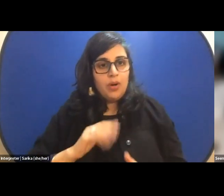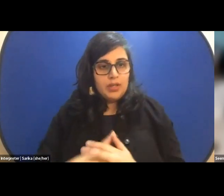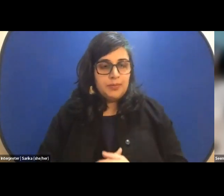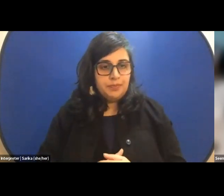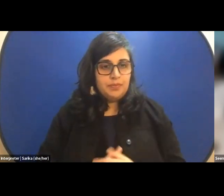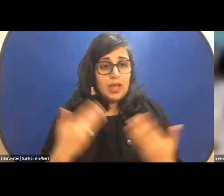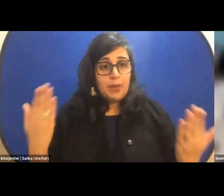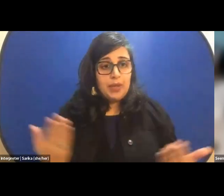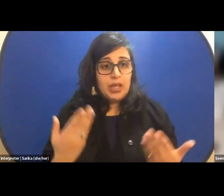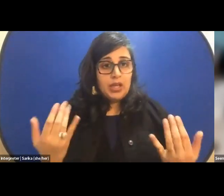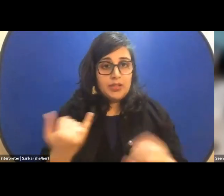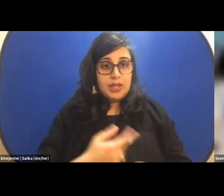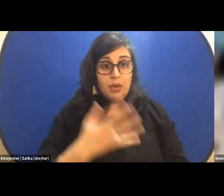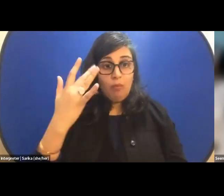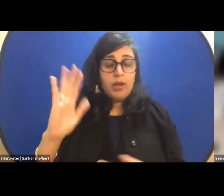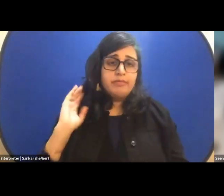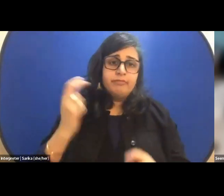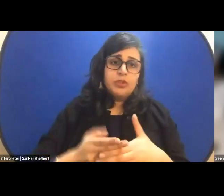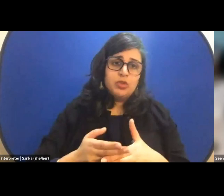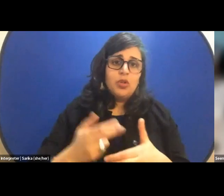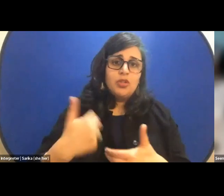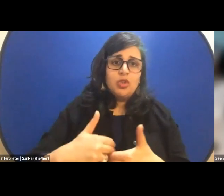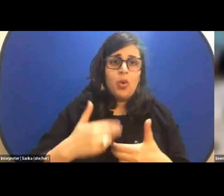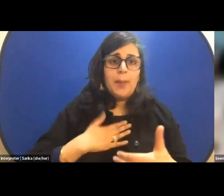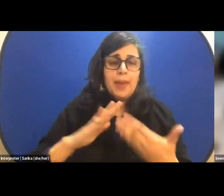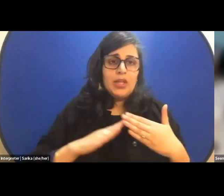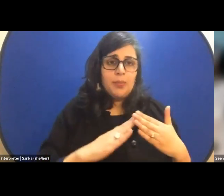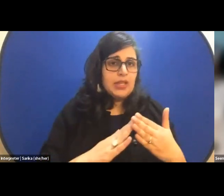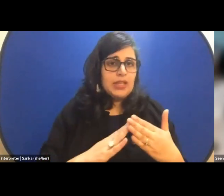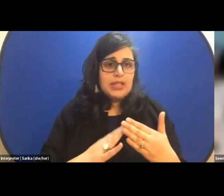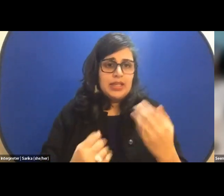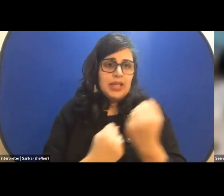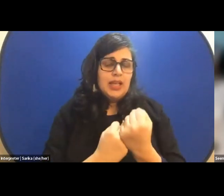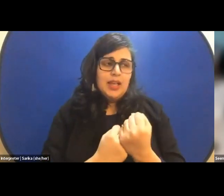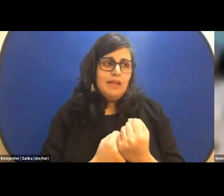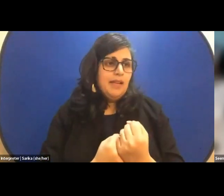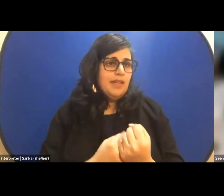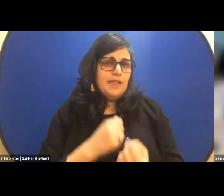Newport land independent police